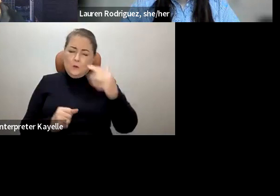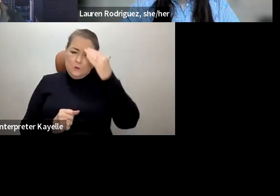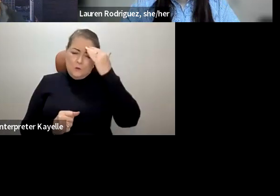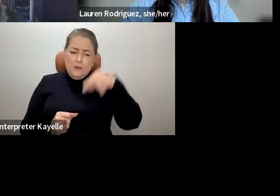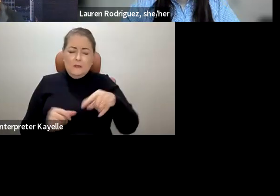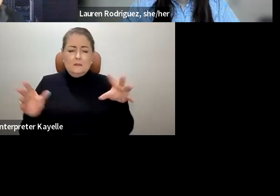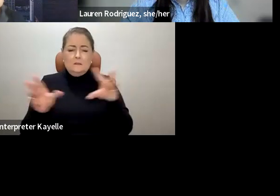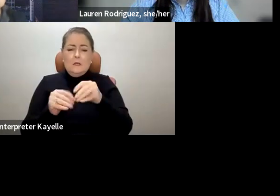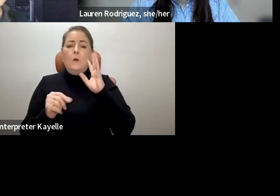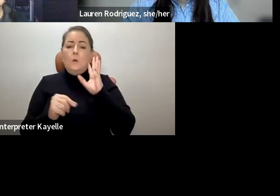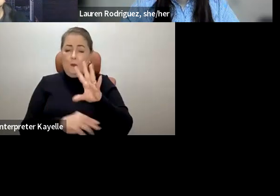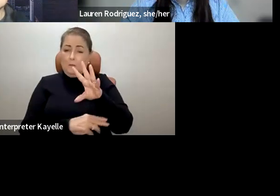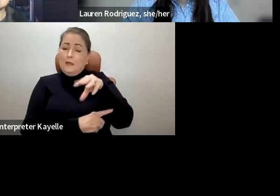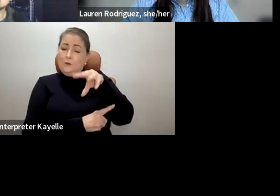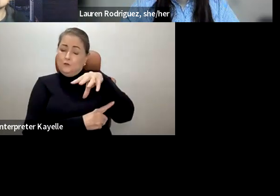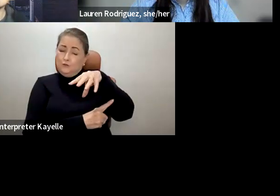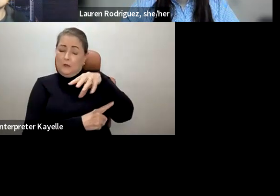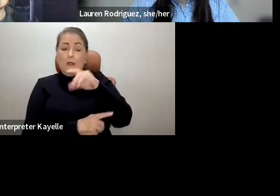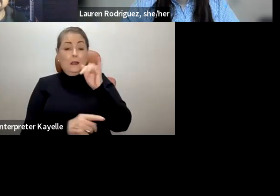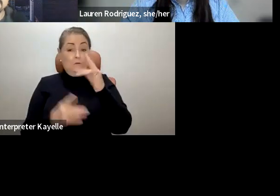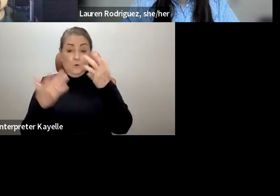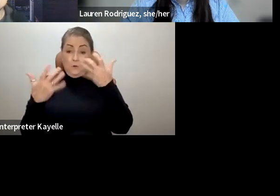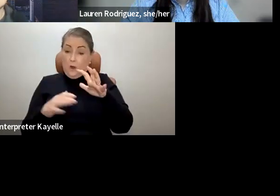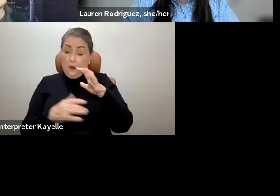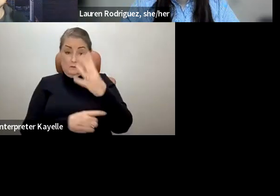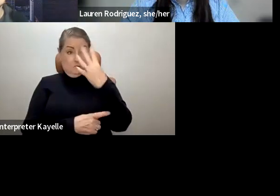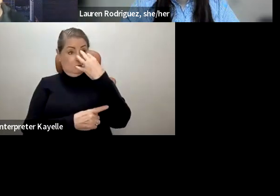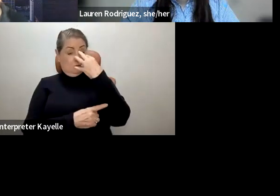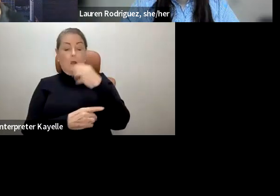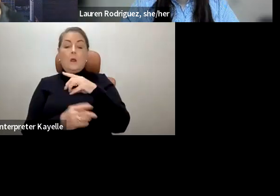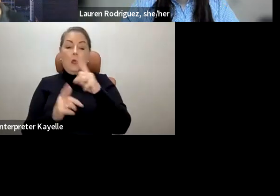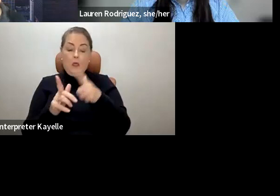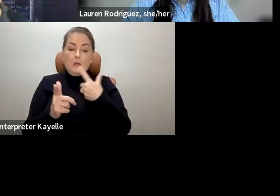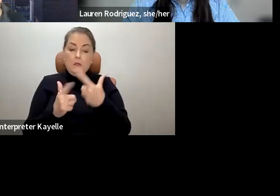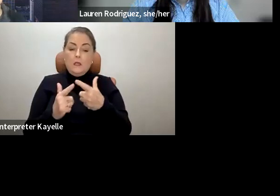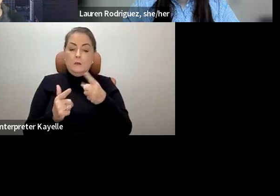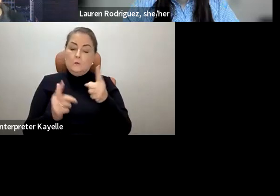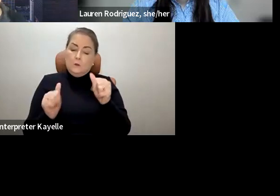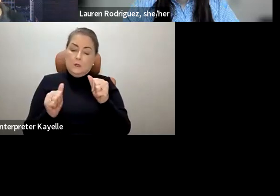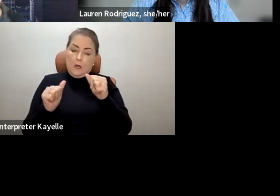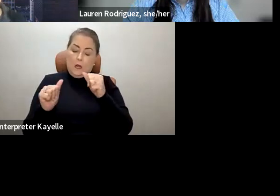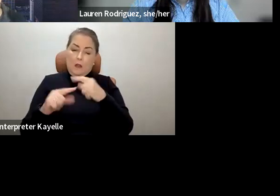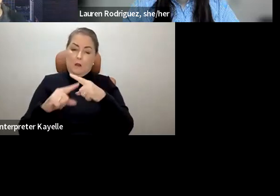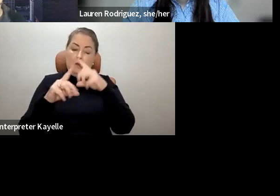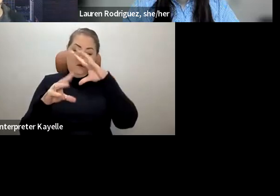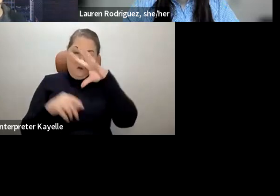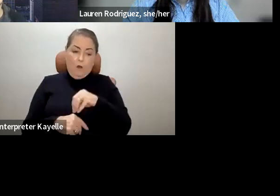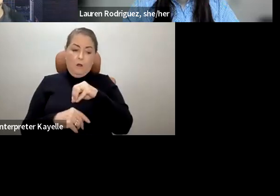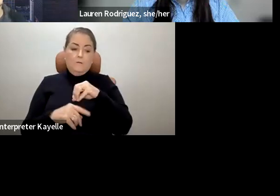will be recorded if you do not wish to be recorded. You may keep your camera off and your microphone off, which is the